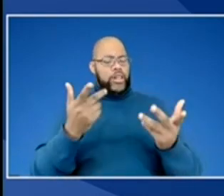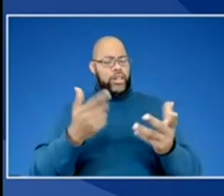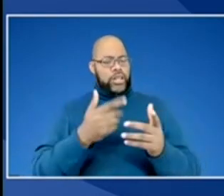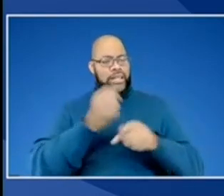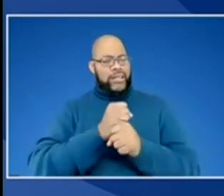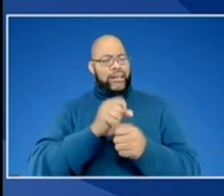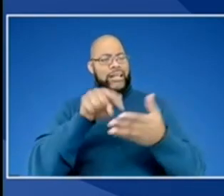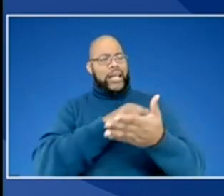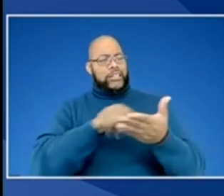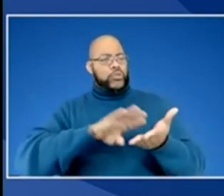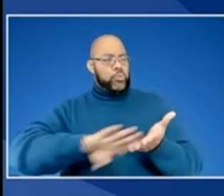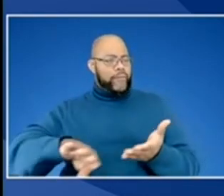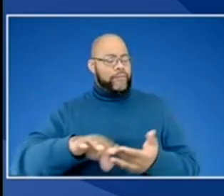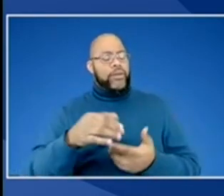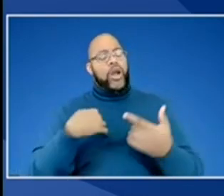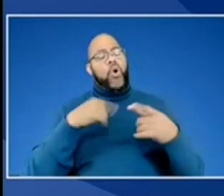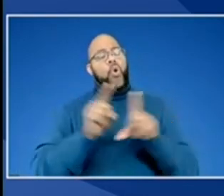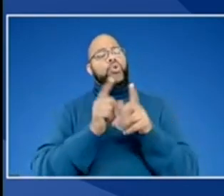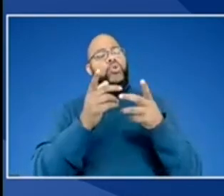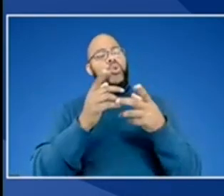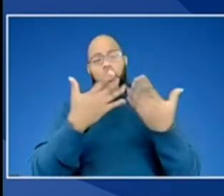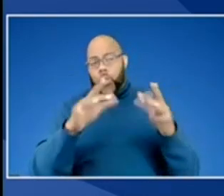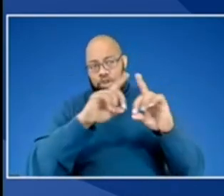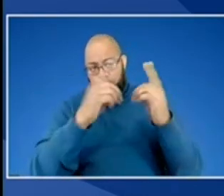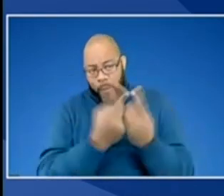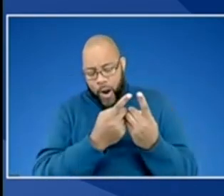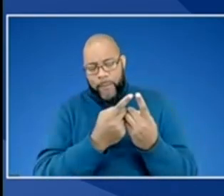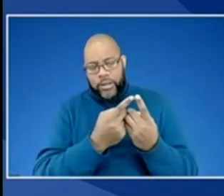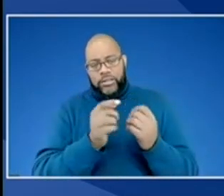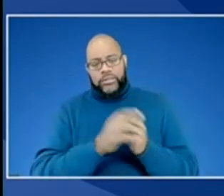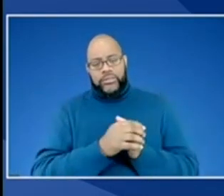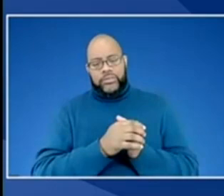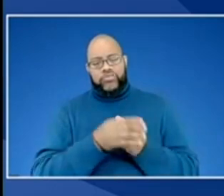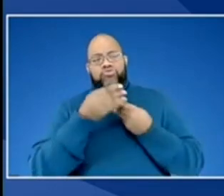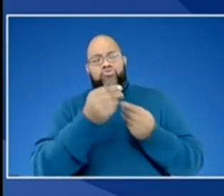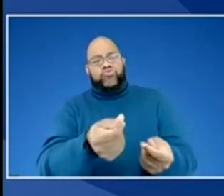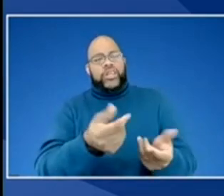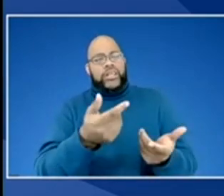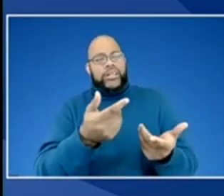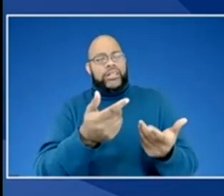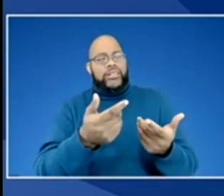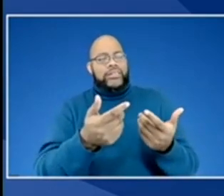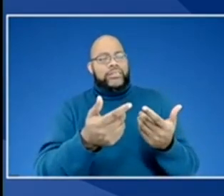And I also don't want the Department to treat SAVE or IDR as a solution when both